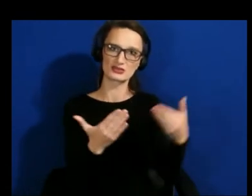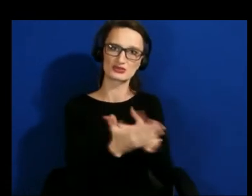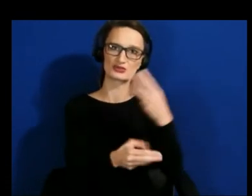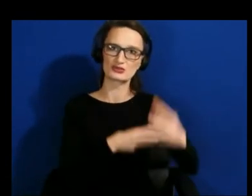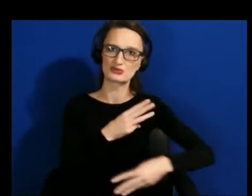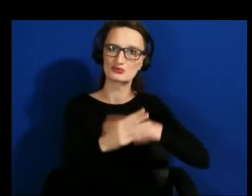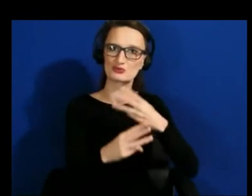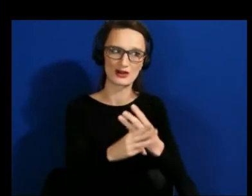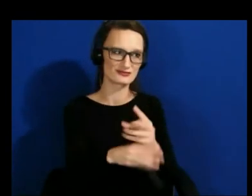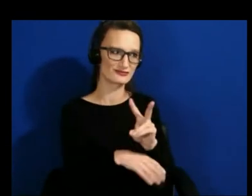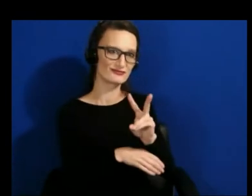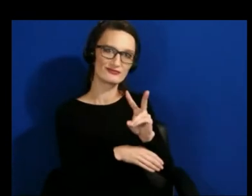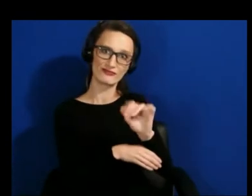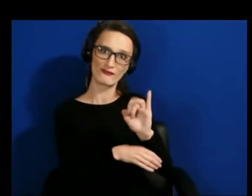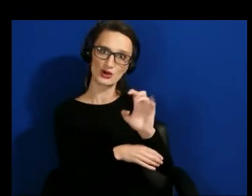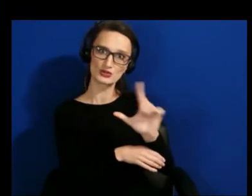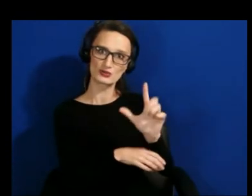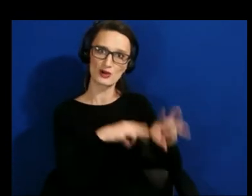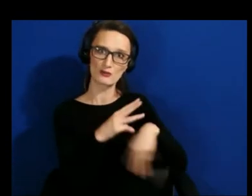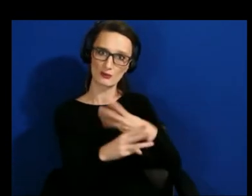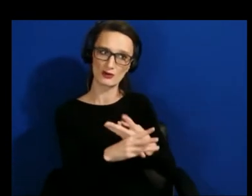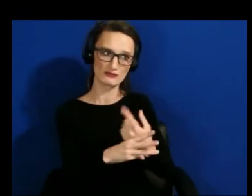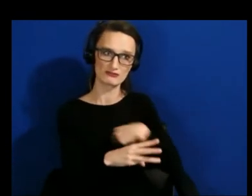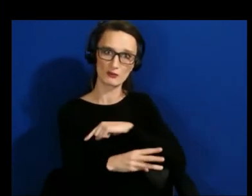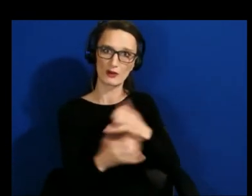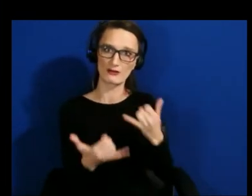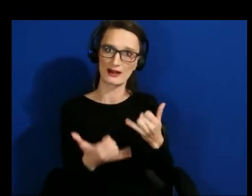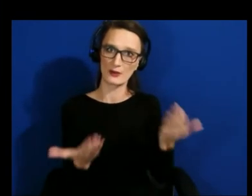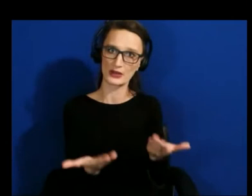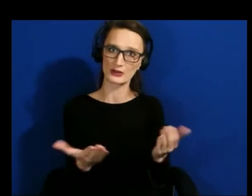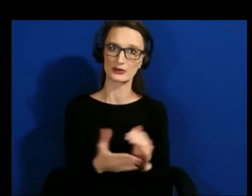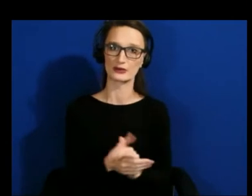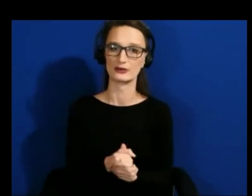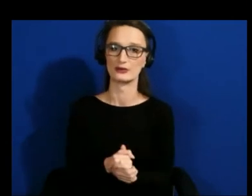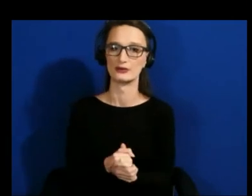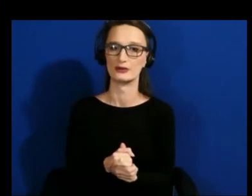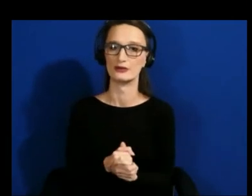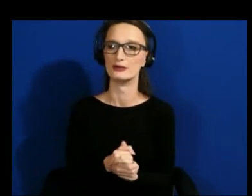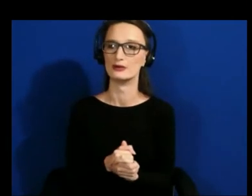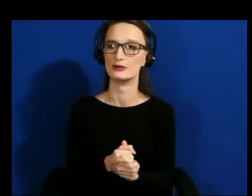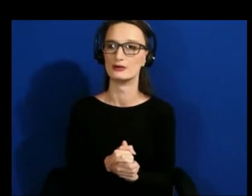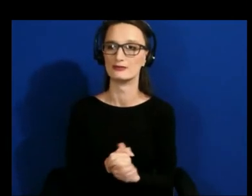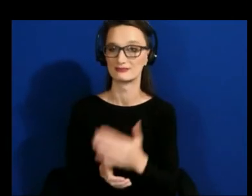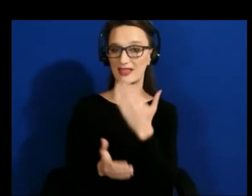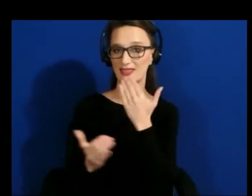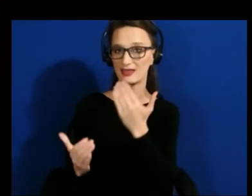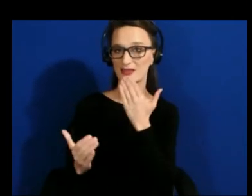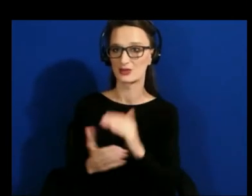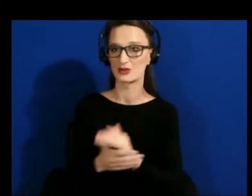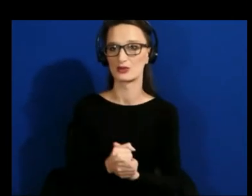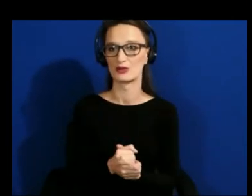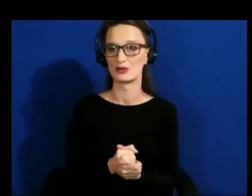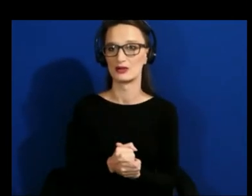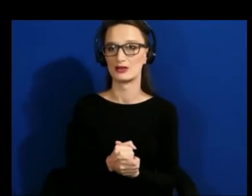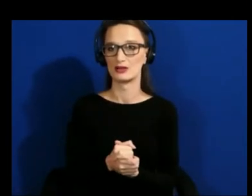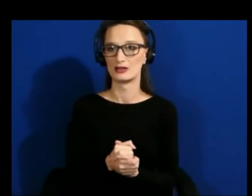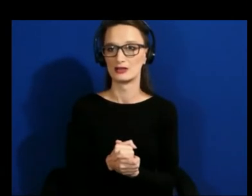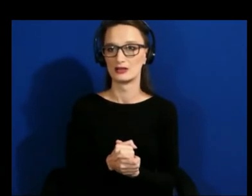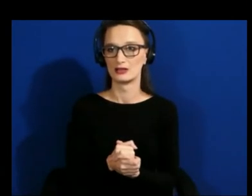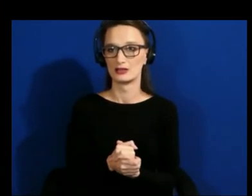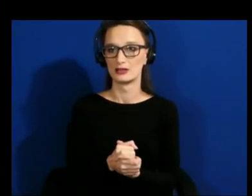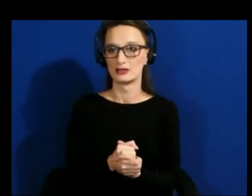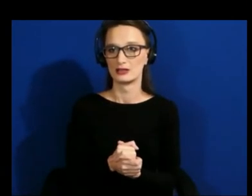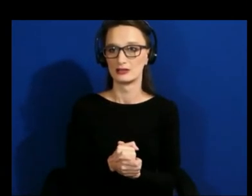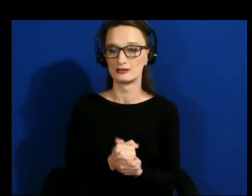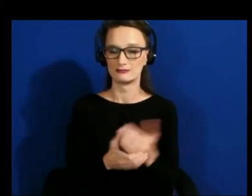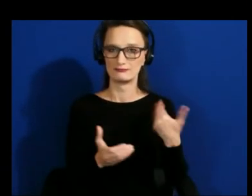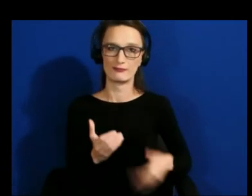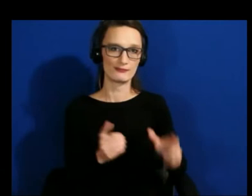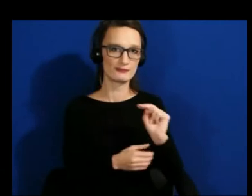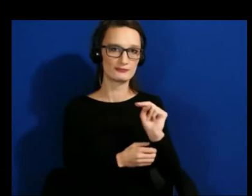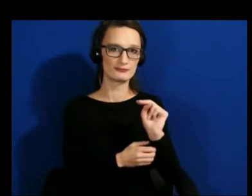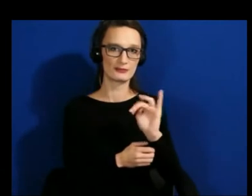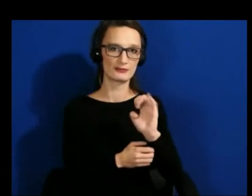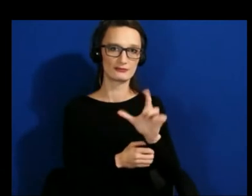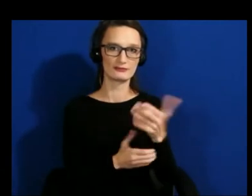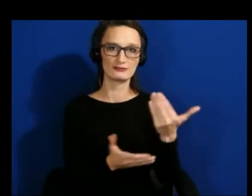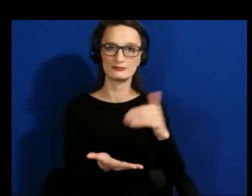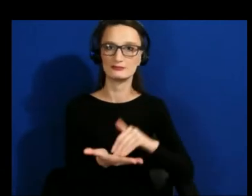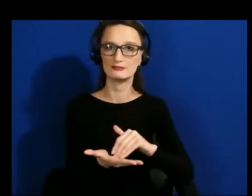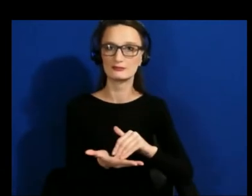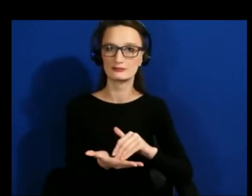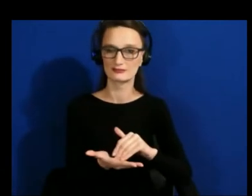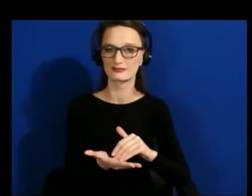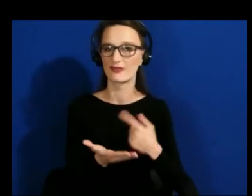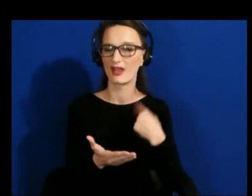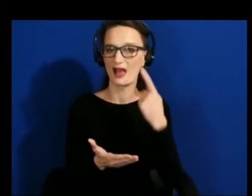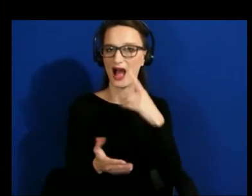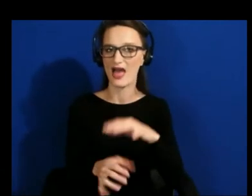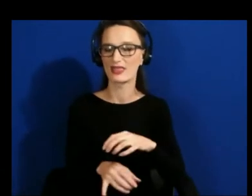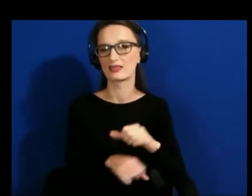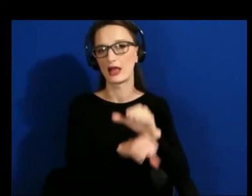Thank you, Christopher. I would like to echo the -- this is Neil again. I'd like to echo the fact that traditional education is just unfit for the